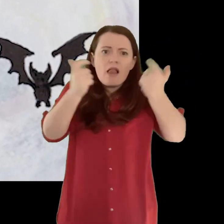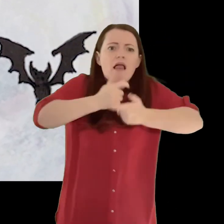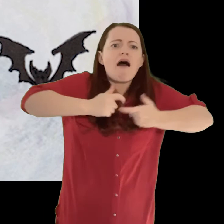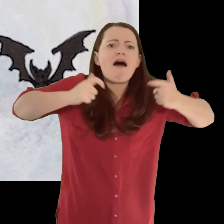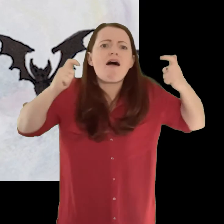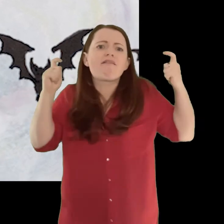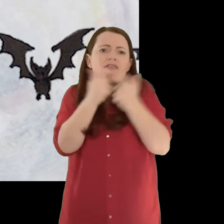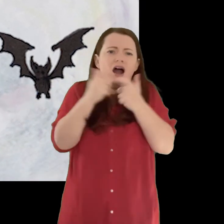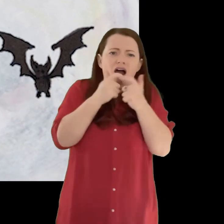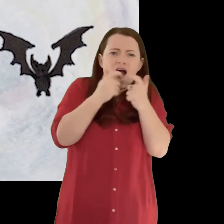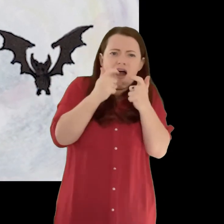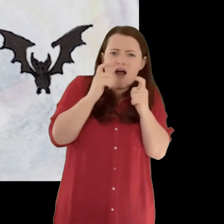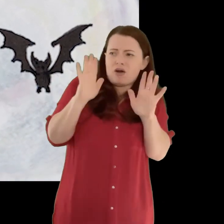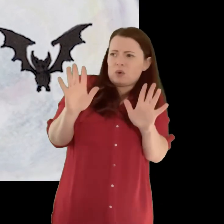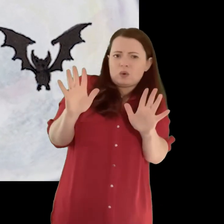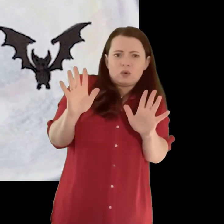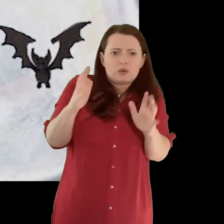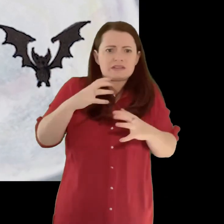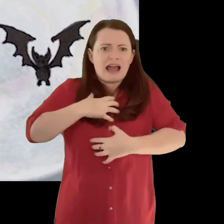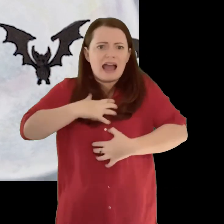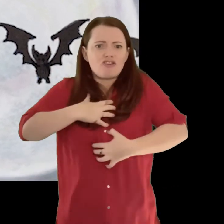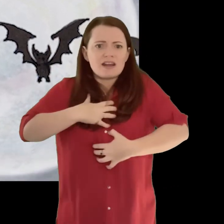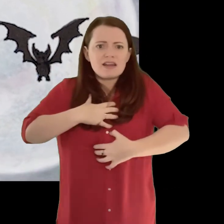And the laughter began To sound really quite scary